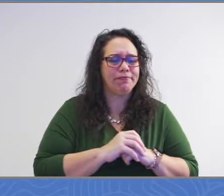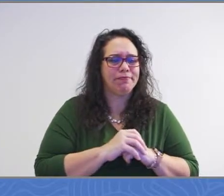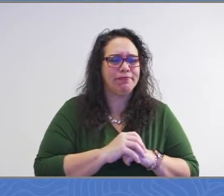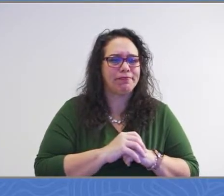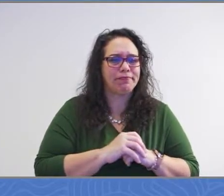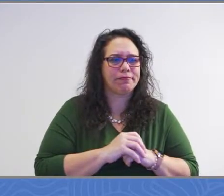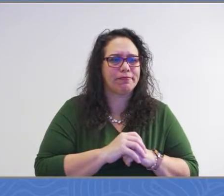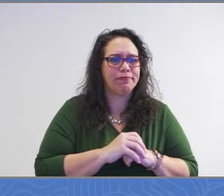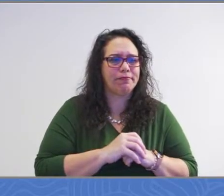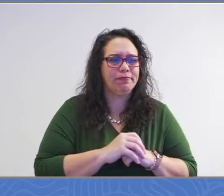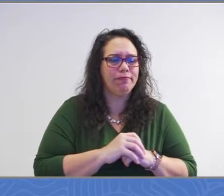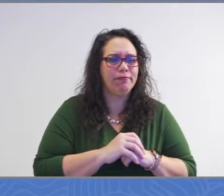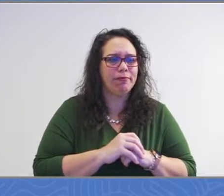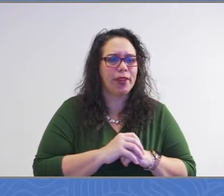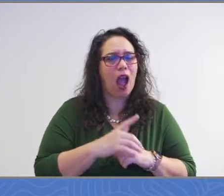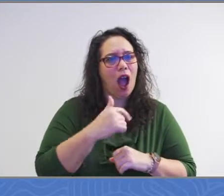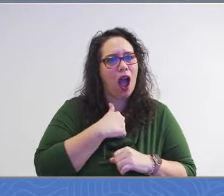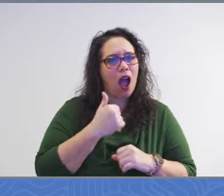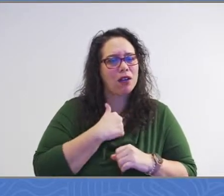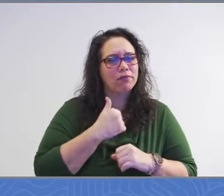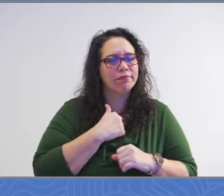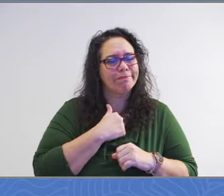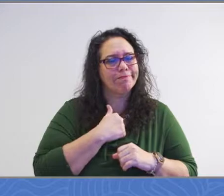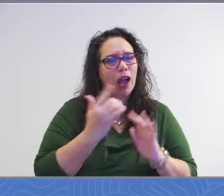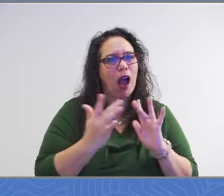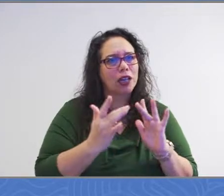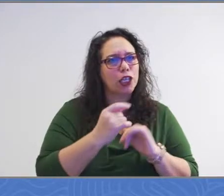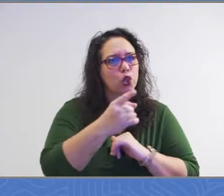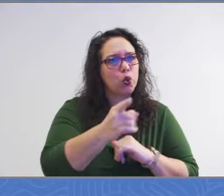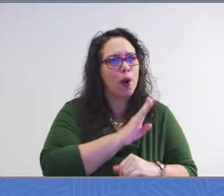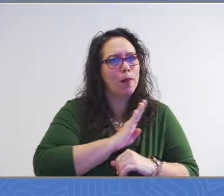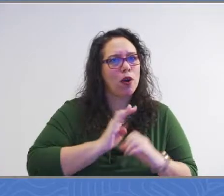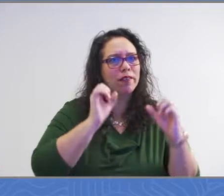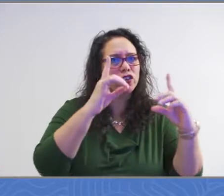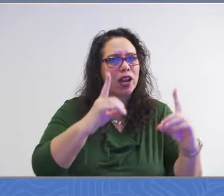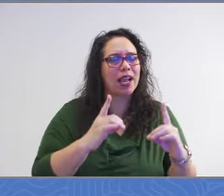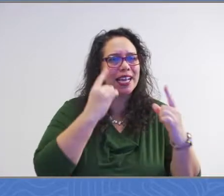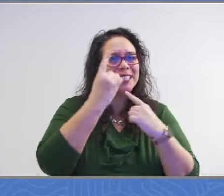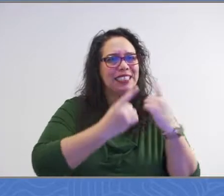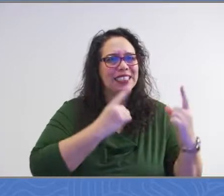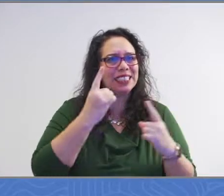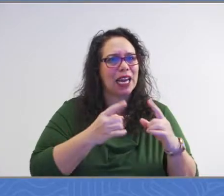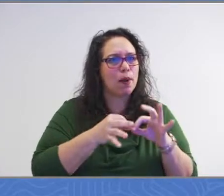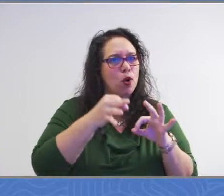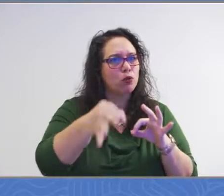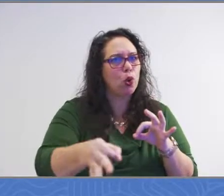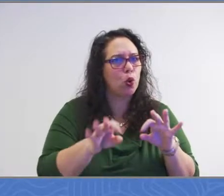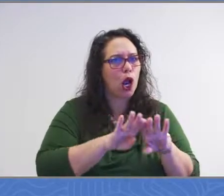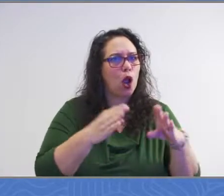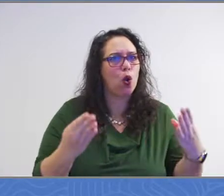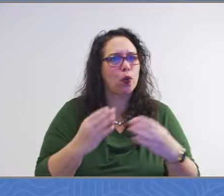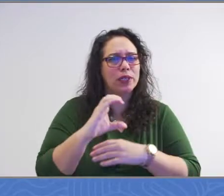With that said, I'm reaching out to you the board of education to please consider postponing the opening of the CCT program.